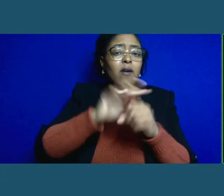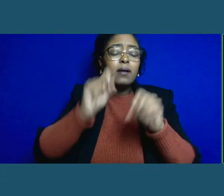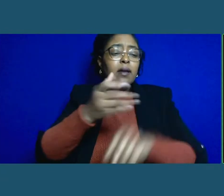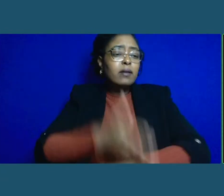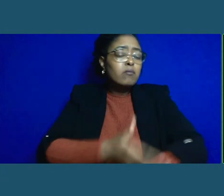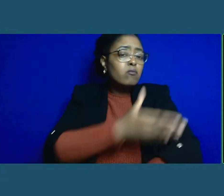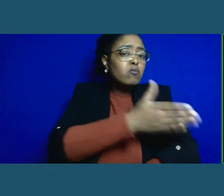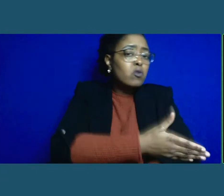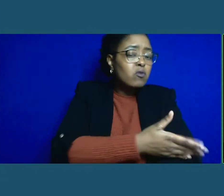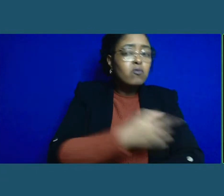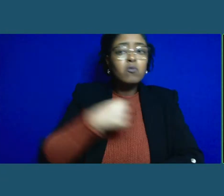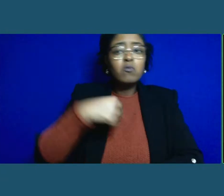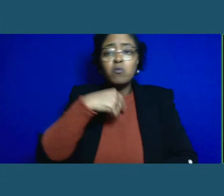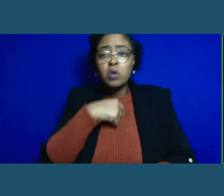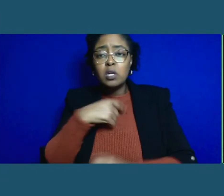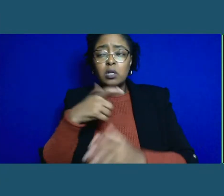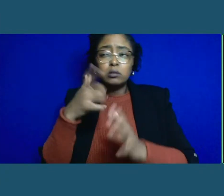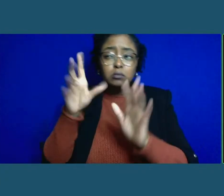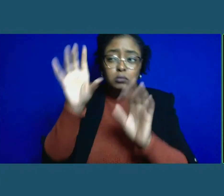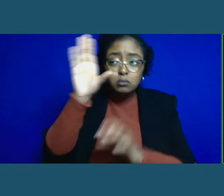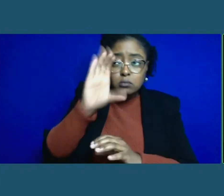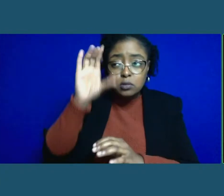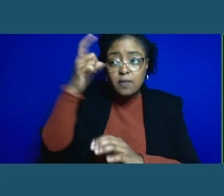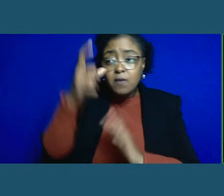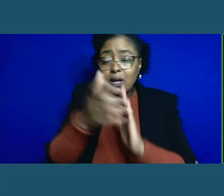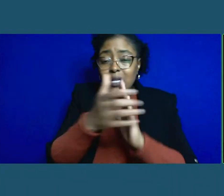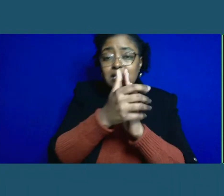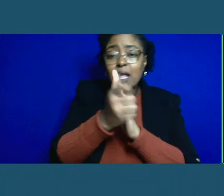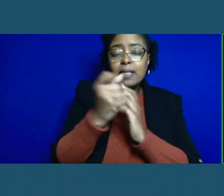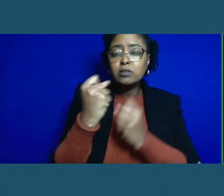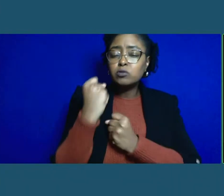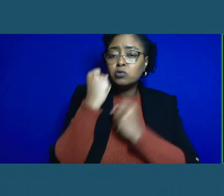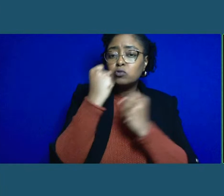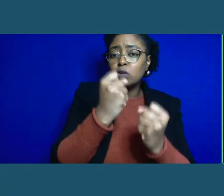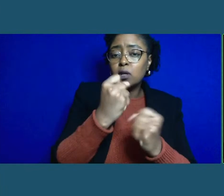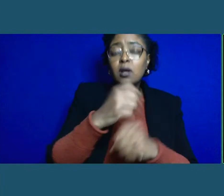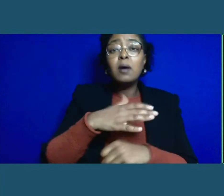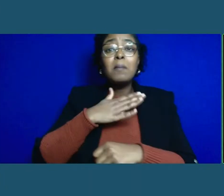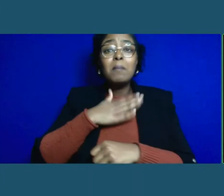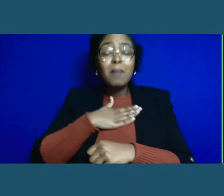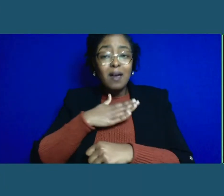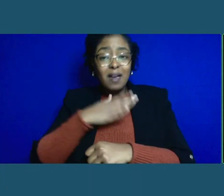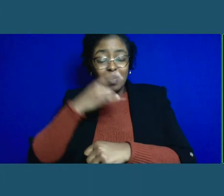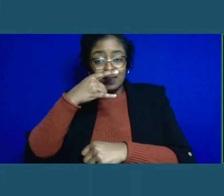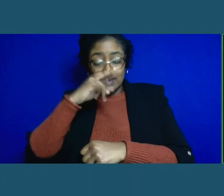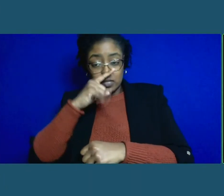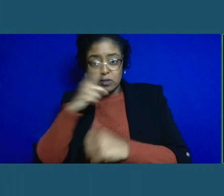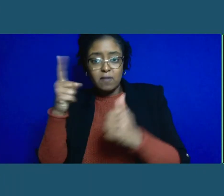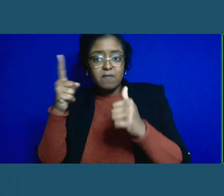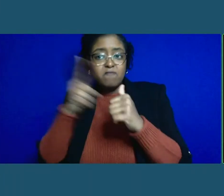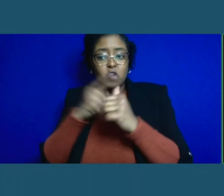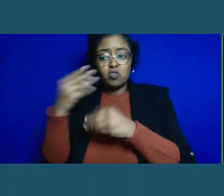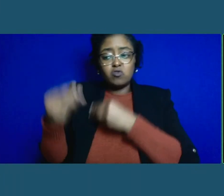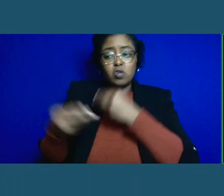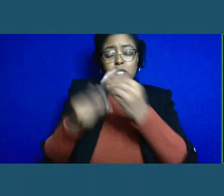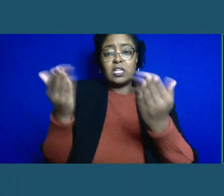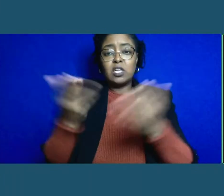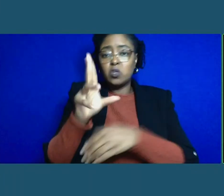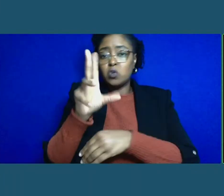We're always looking for areas that can improve the overall learning. We look for the talents and strengths. Our kids